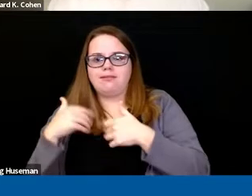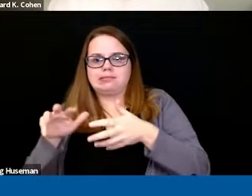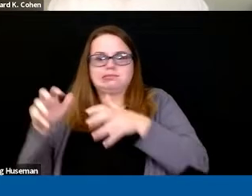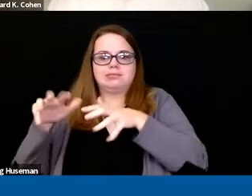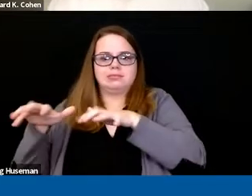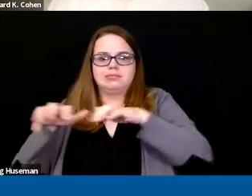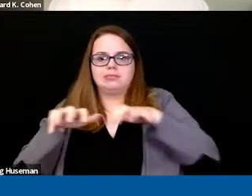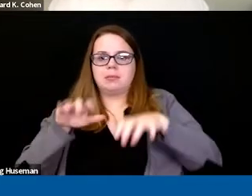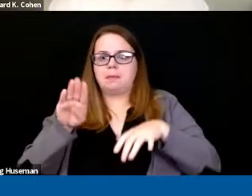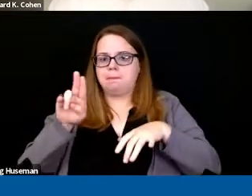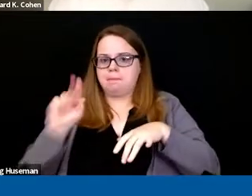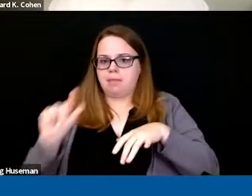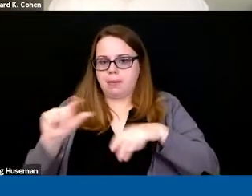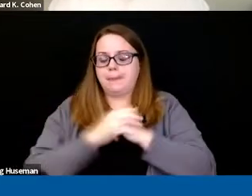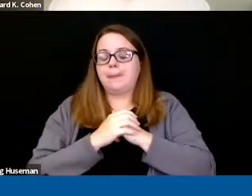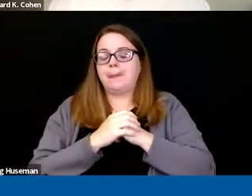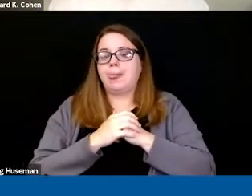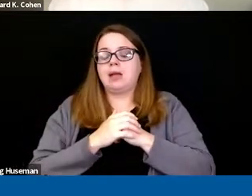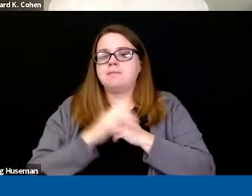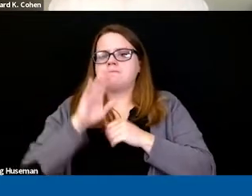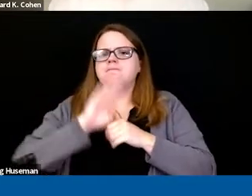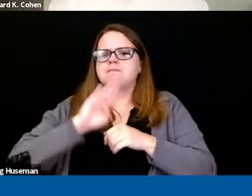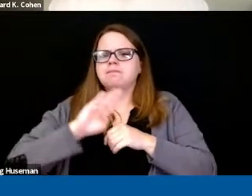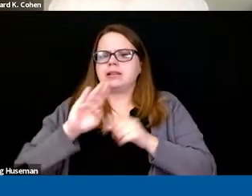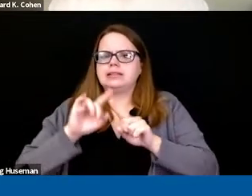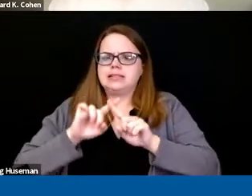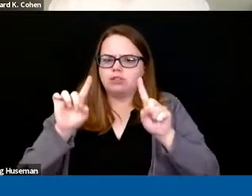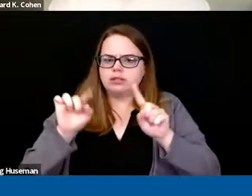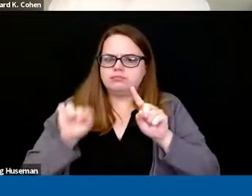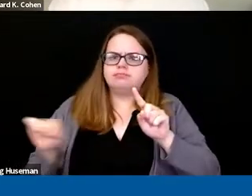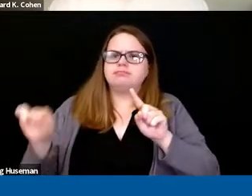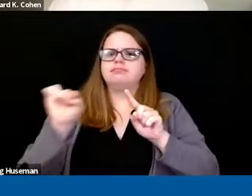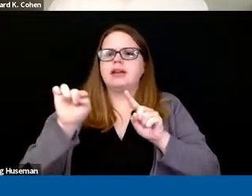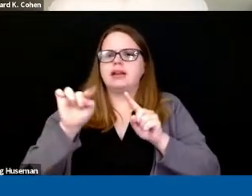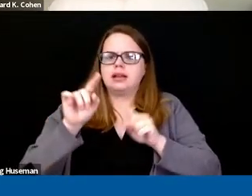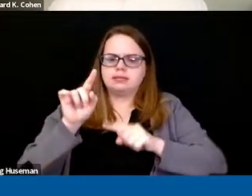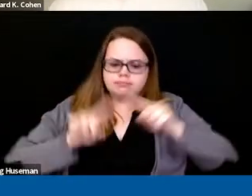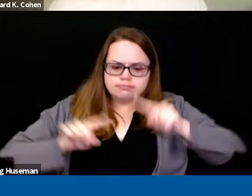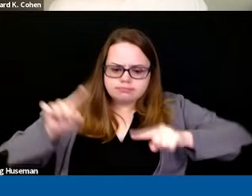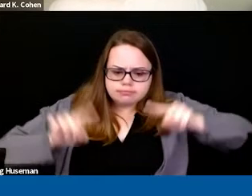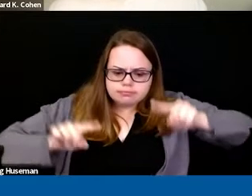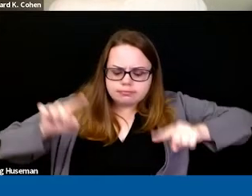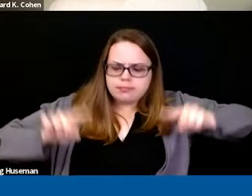What's frustrating is that it's different across all browser and assistive technology combinations. Something may work right in one combination